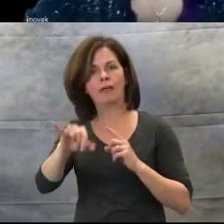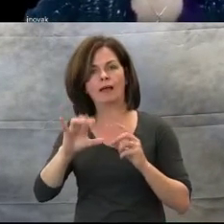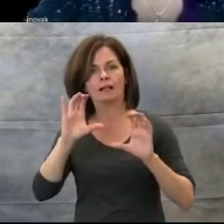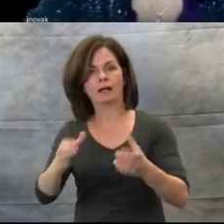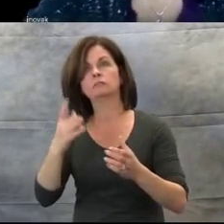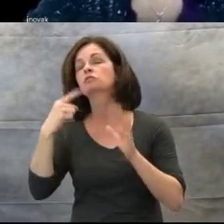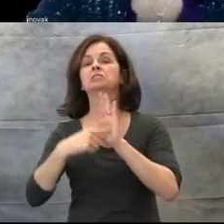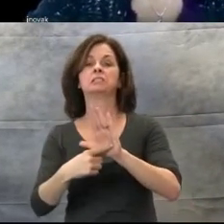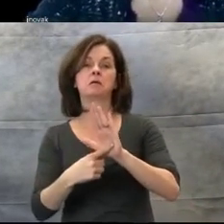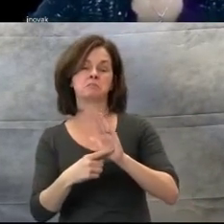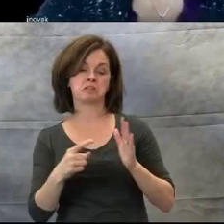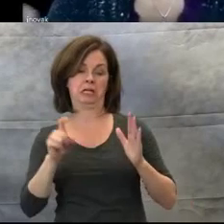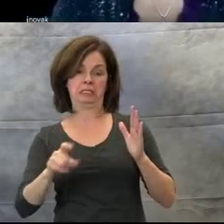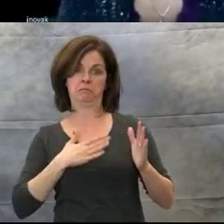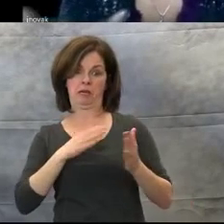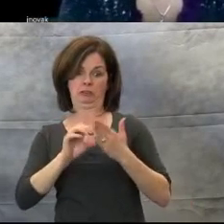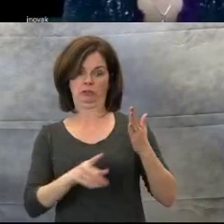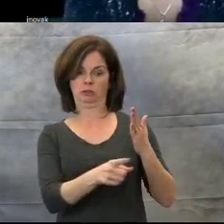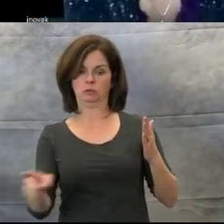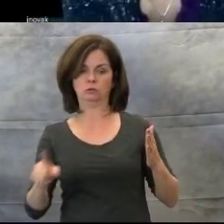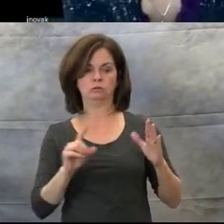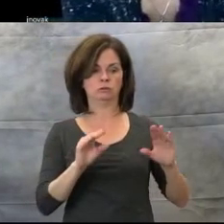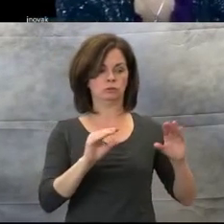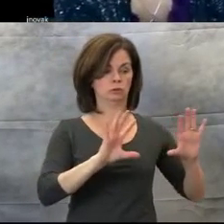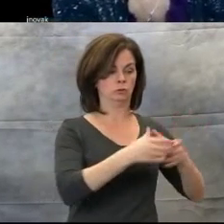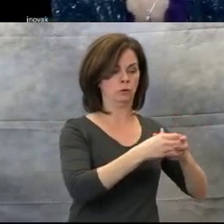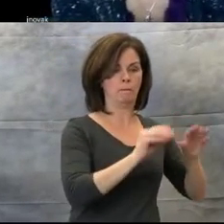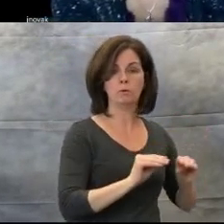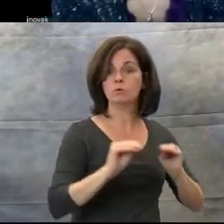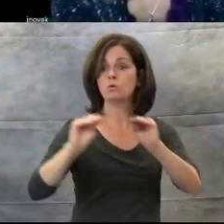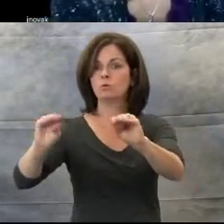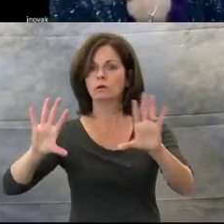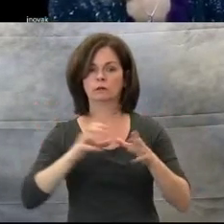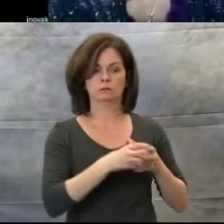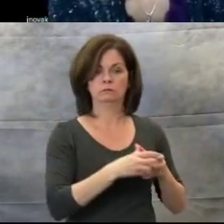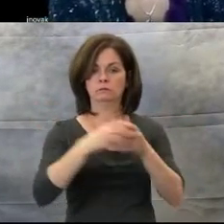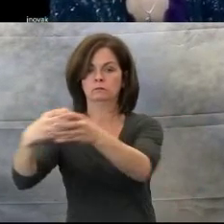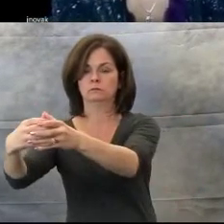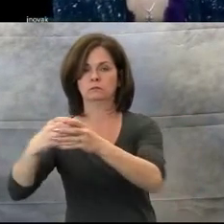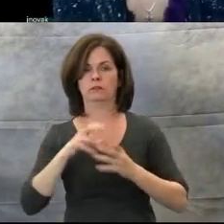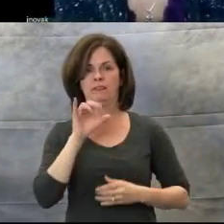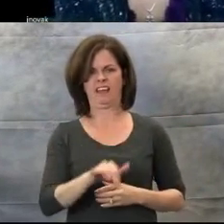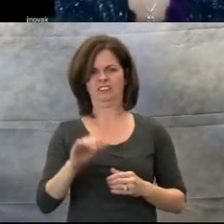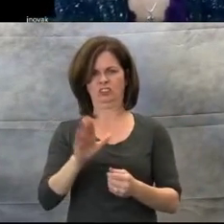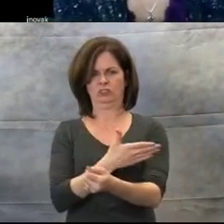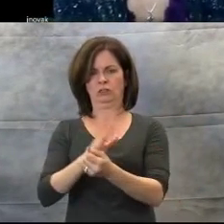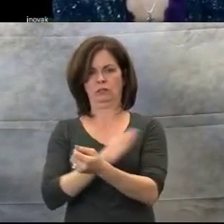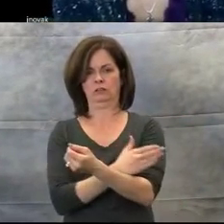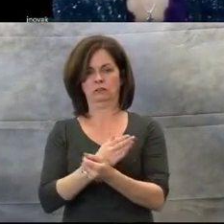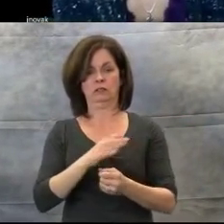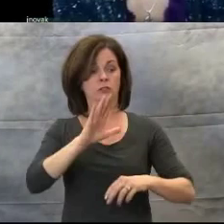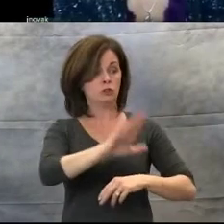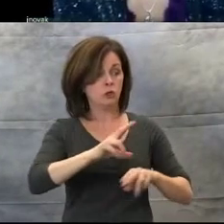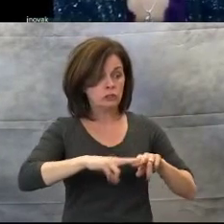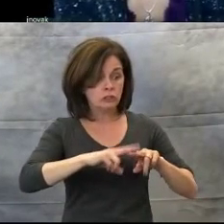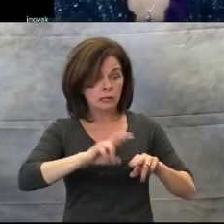else in the classroom space. I'll use it like this. "Turn your chairs around, turn your chairs around,